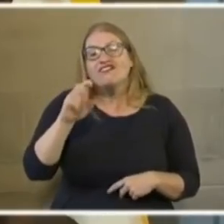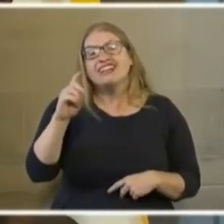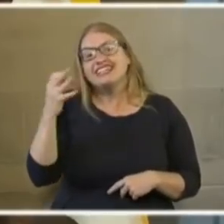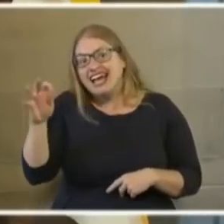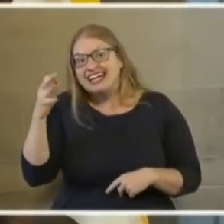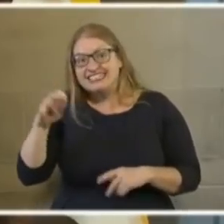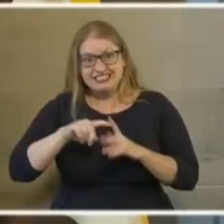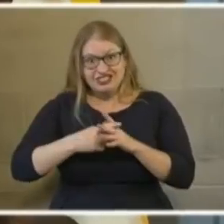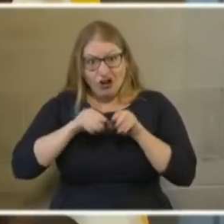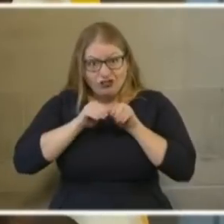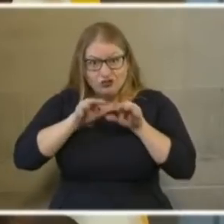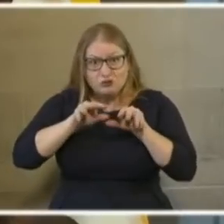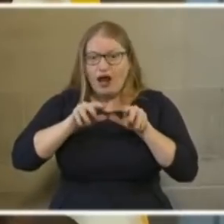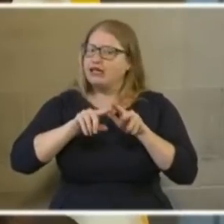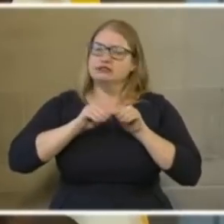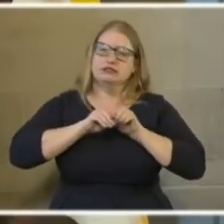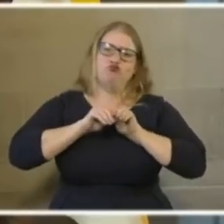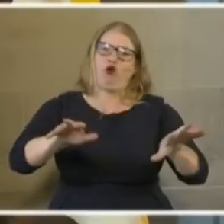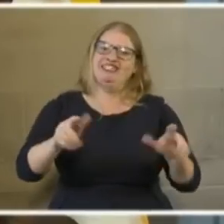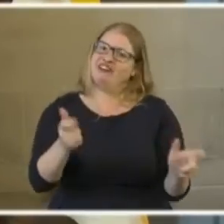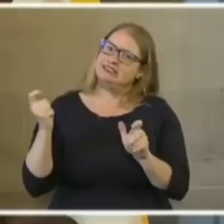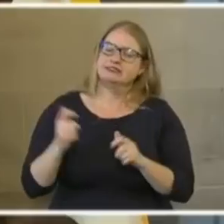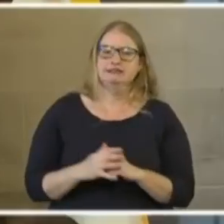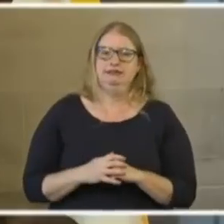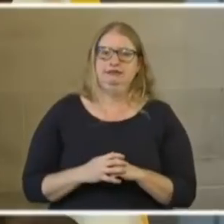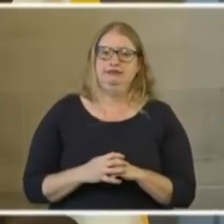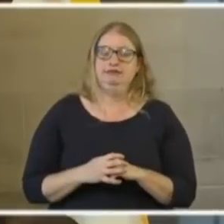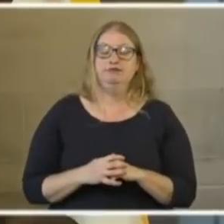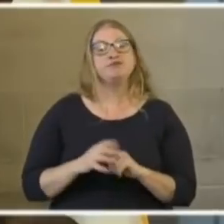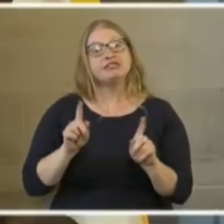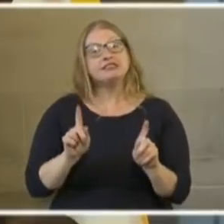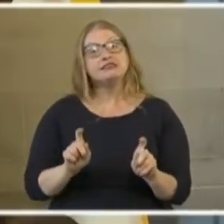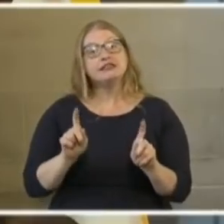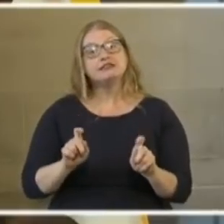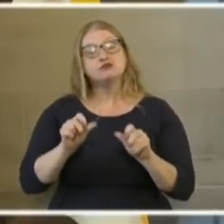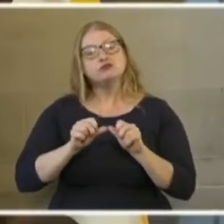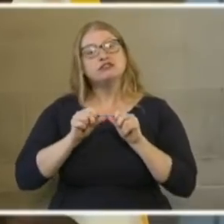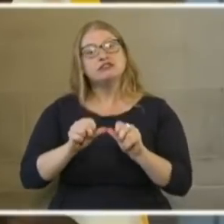BUT AGAIN, THAT COULD CHANGE AT ANY TIME AND WE KNOW WHEN THIS